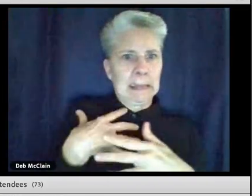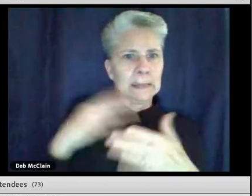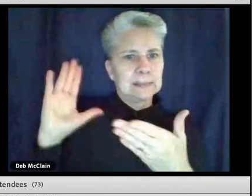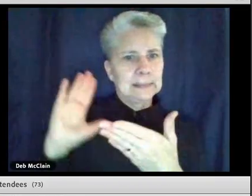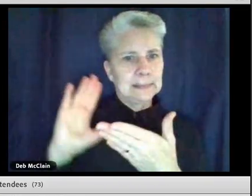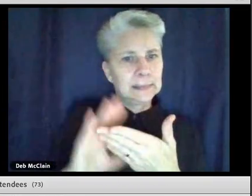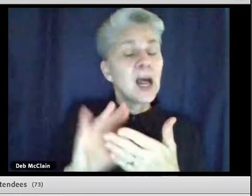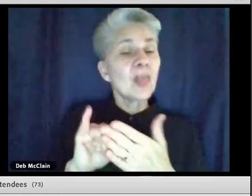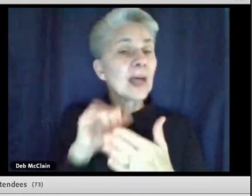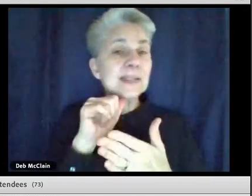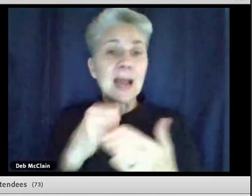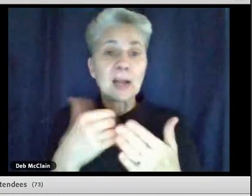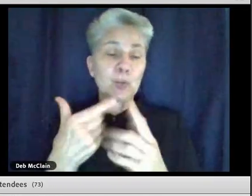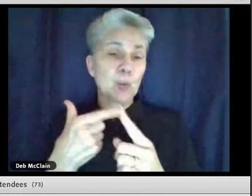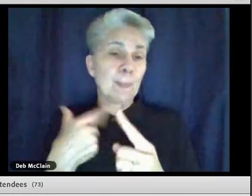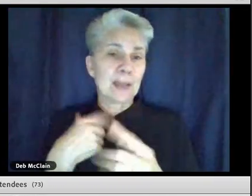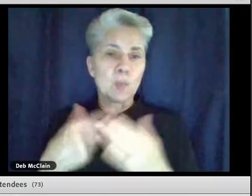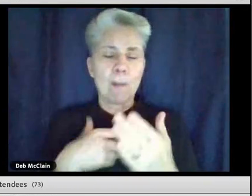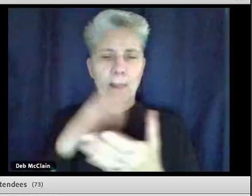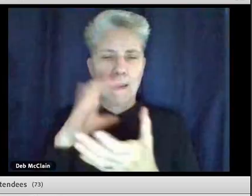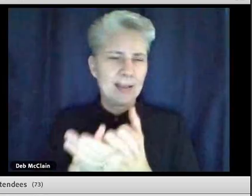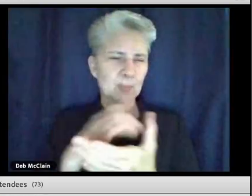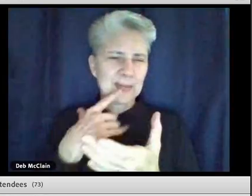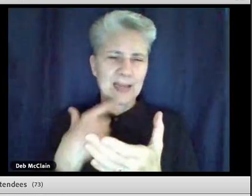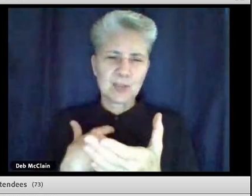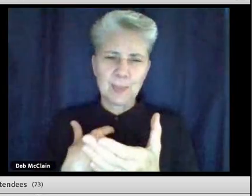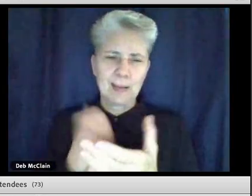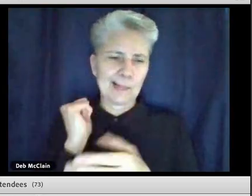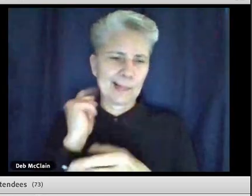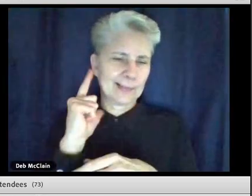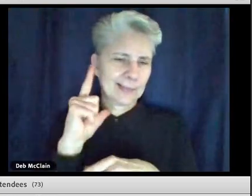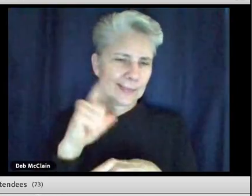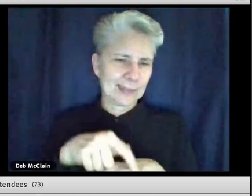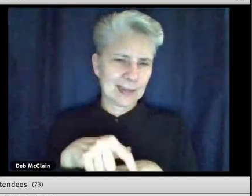We just talked about some things you can do to control the panic, and this is not new to me.